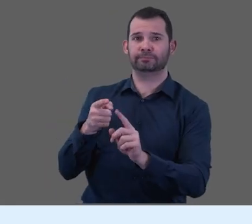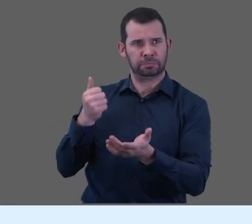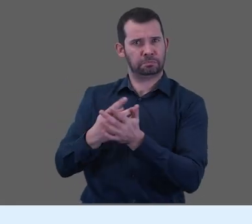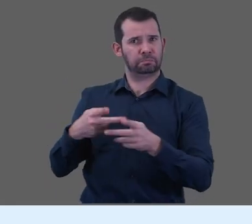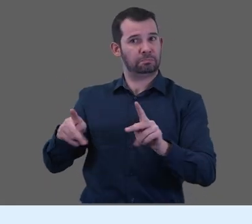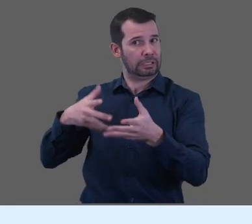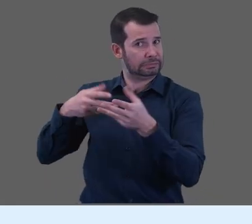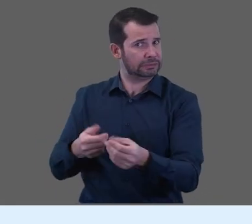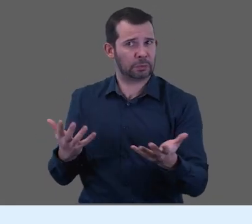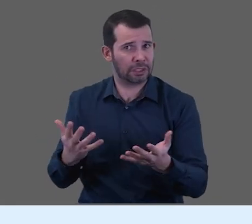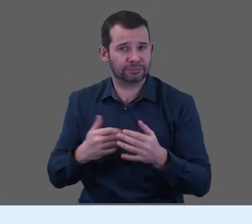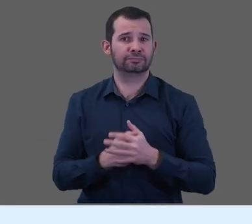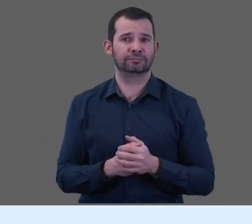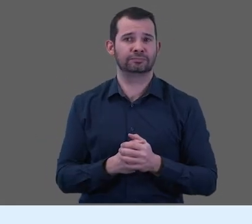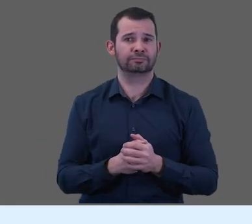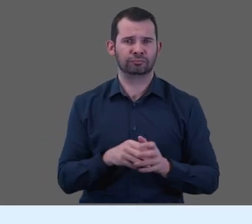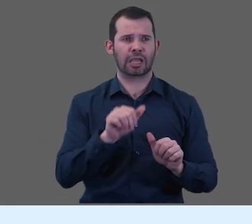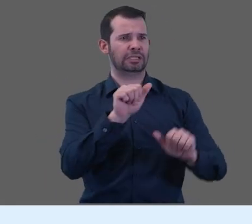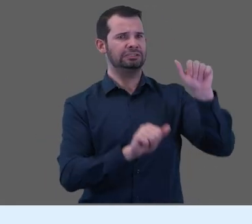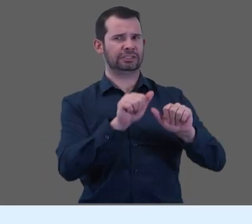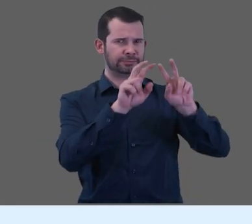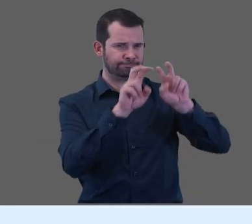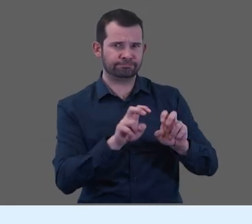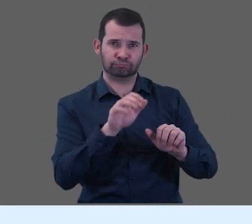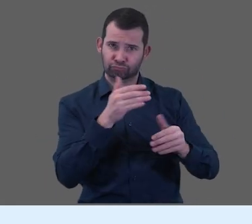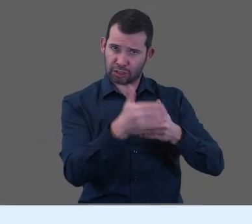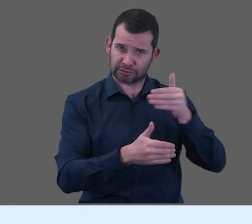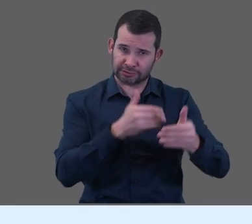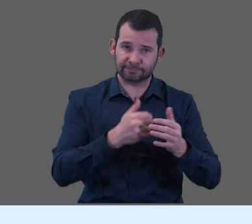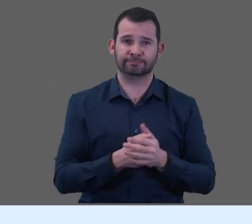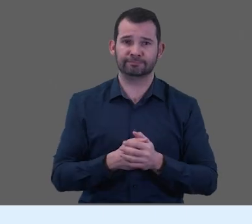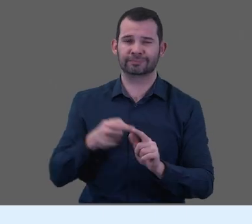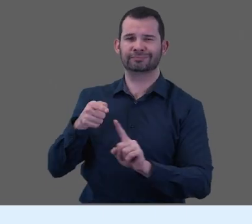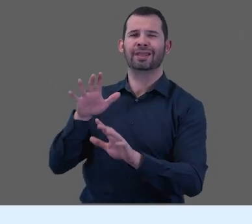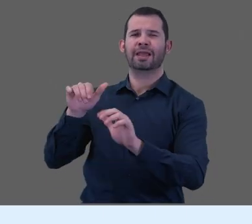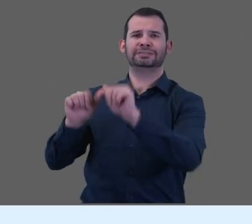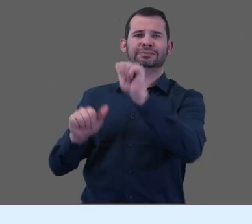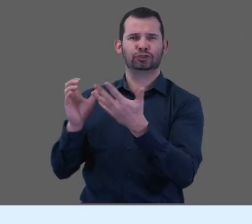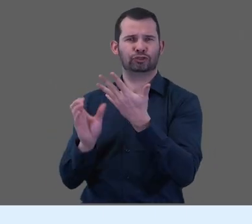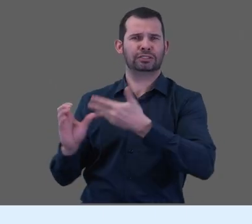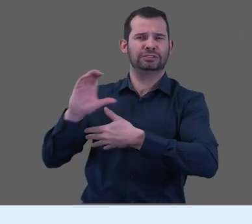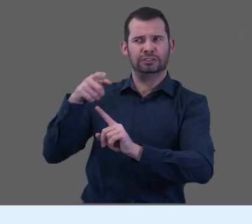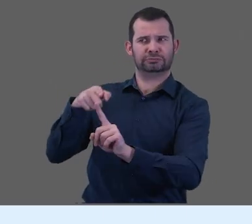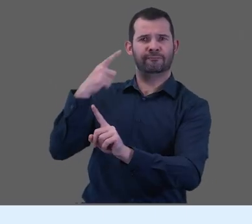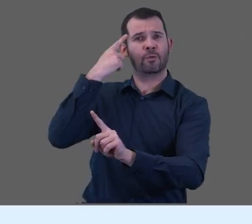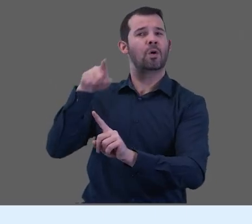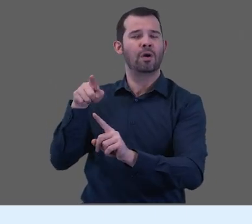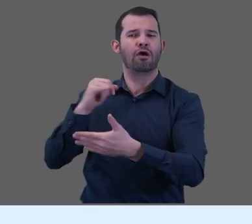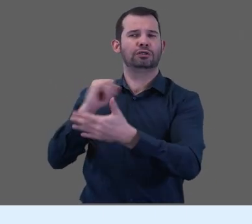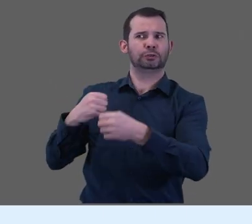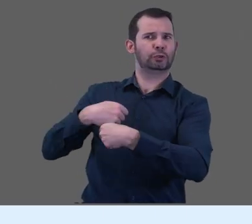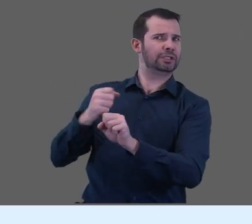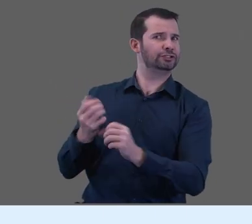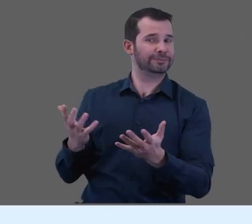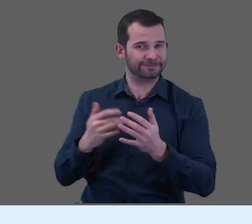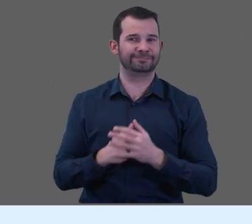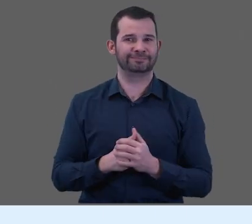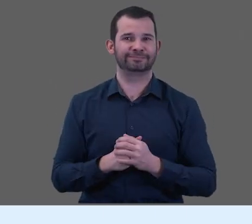eligible expenses, the assessment process, and the assessment criteria for Artistic Creation.